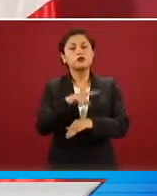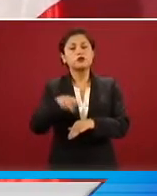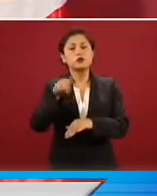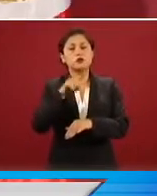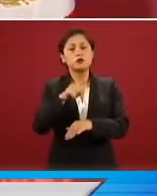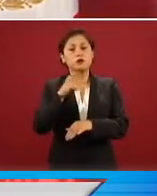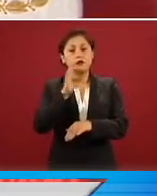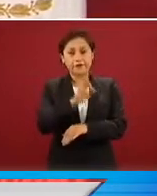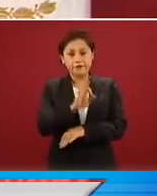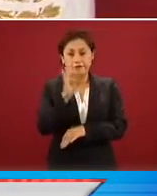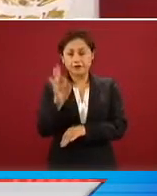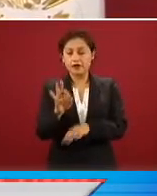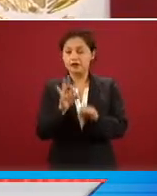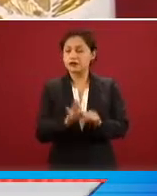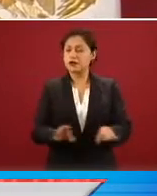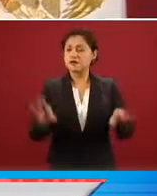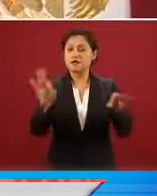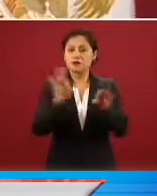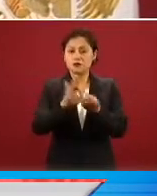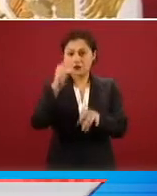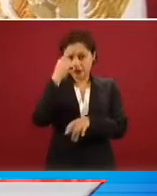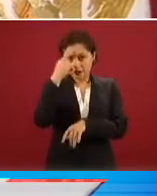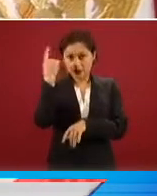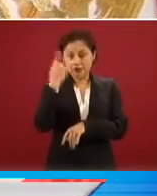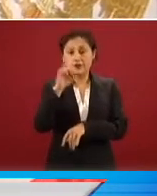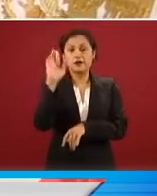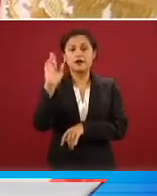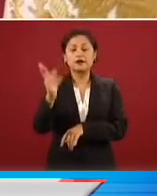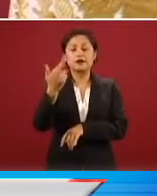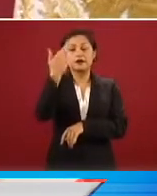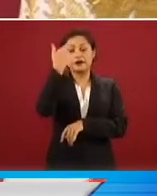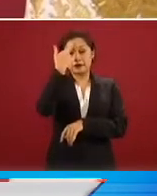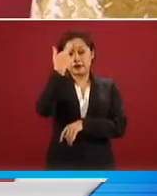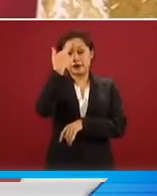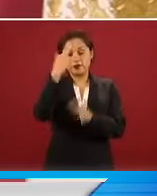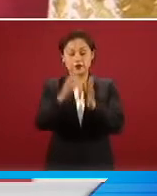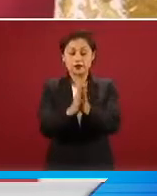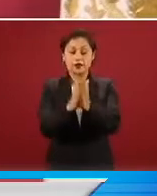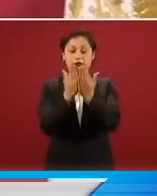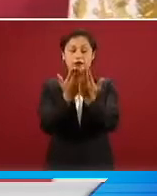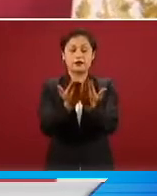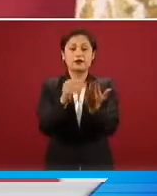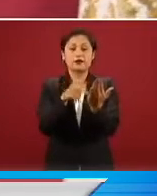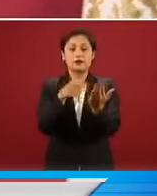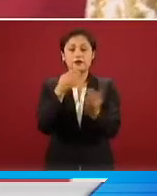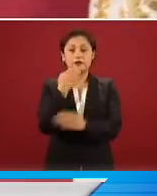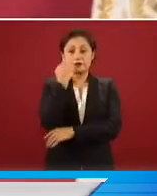to face the charges against him for acts of corruption and illicit enrichment Finally, he points out that the Prosecutor's Office